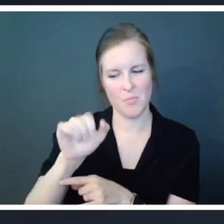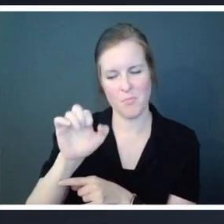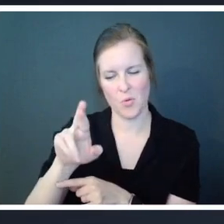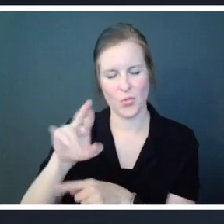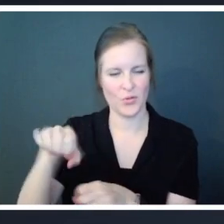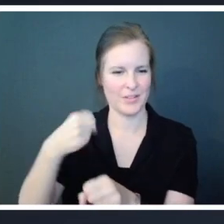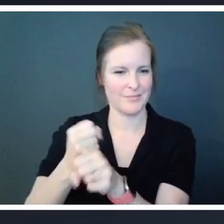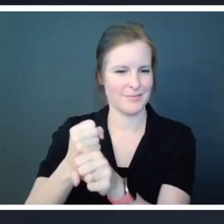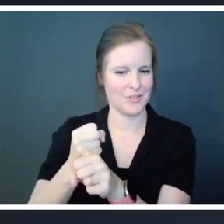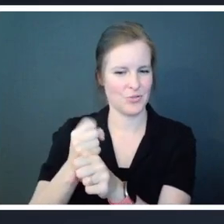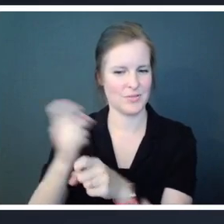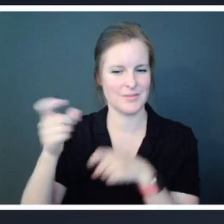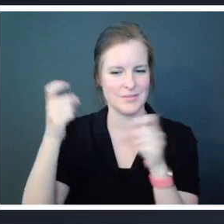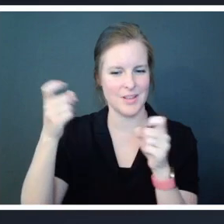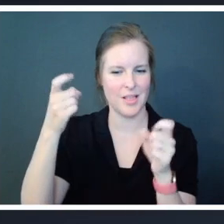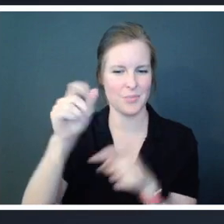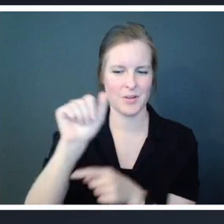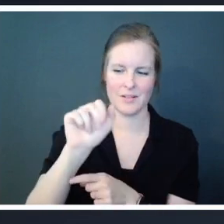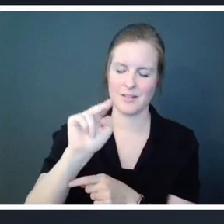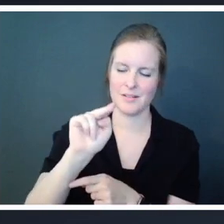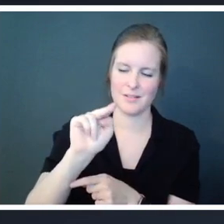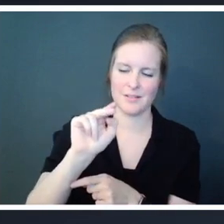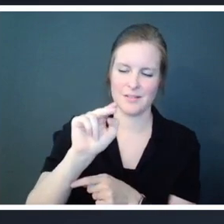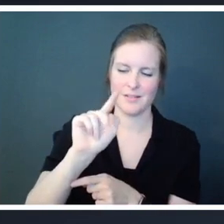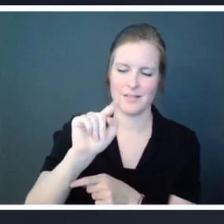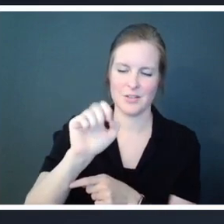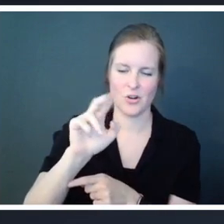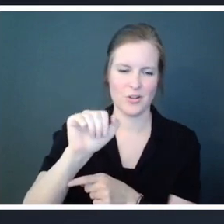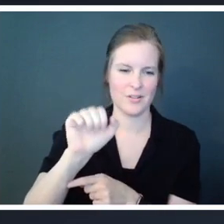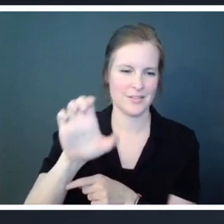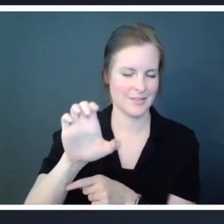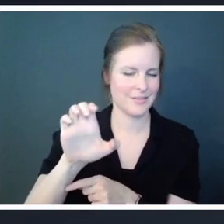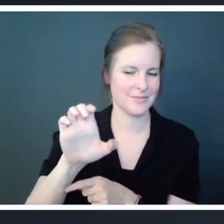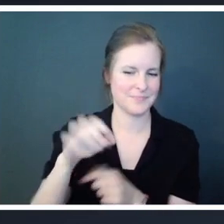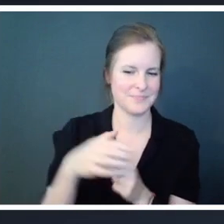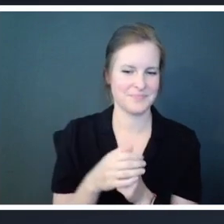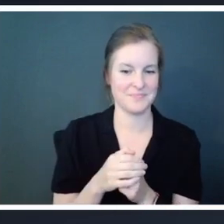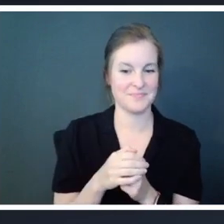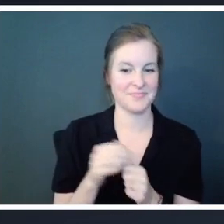And we also see here a stamp offering a visual representation of the planet's sea